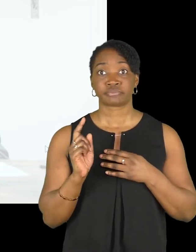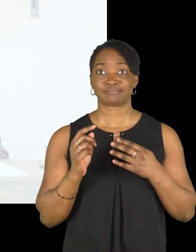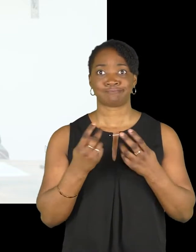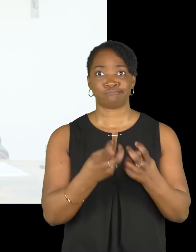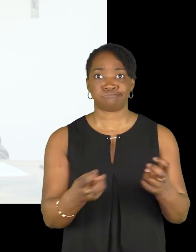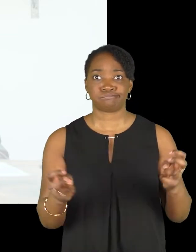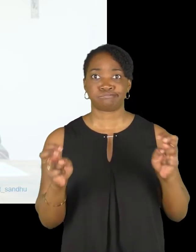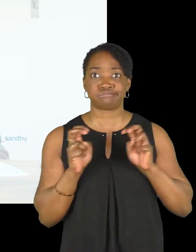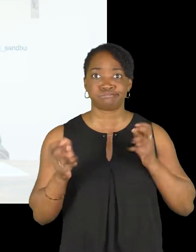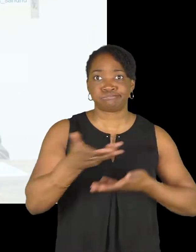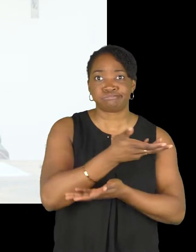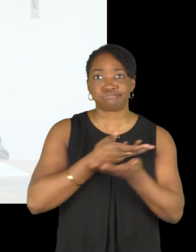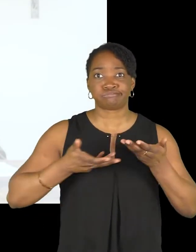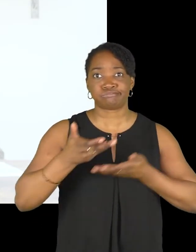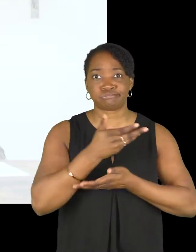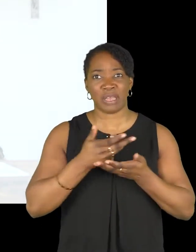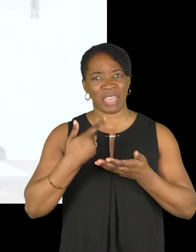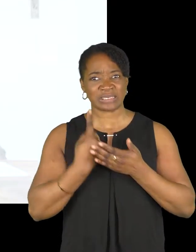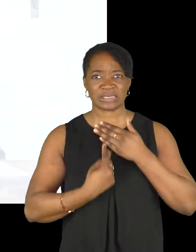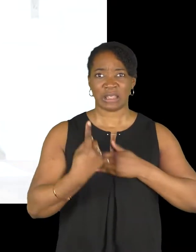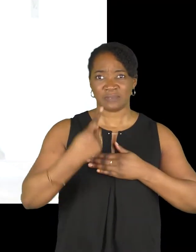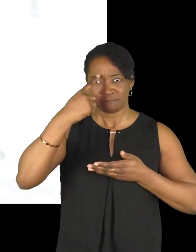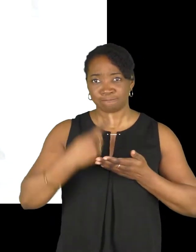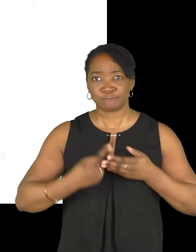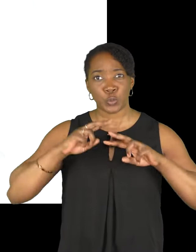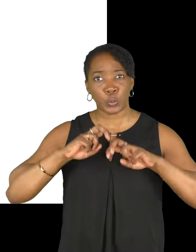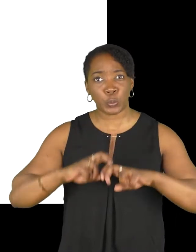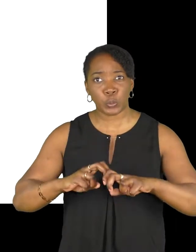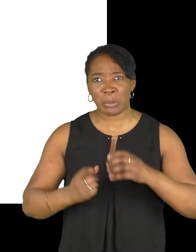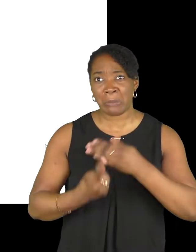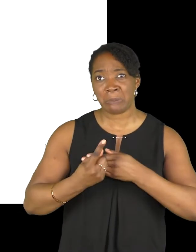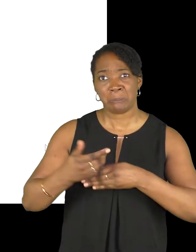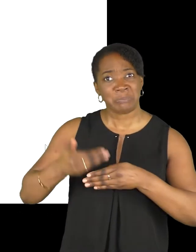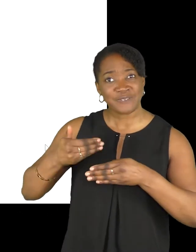first as these roundtables. We started to do some self-initiated research around well, what happened